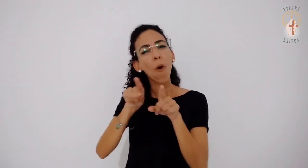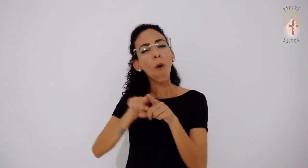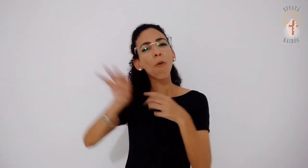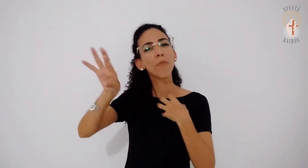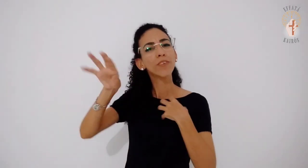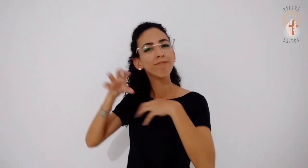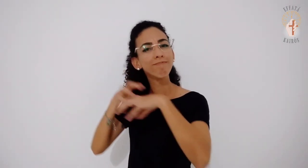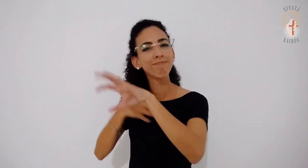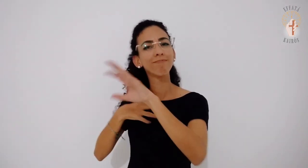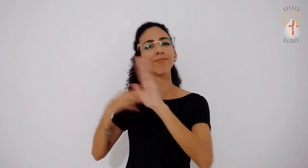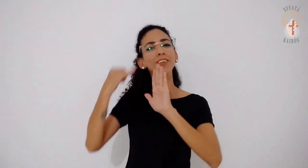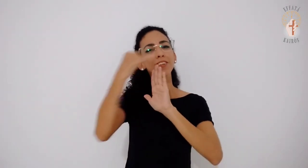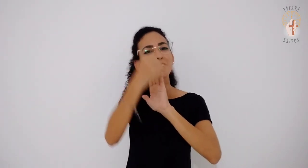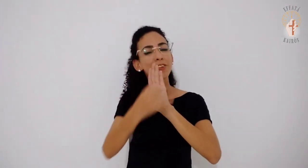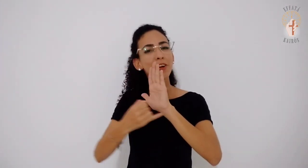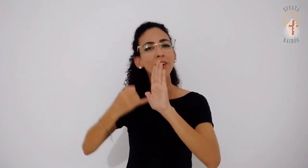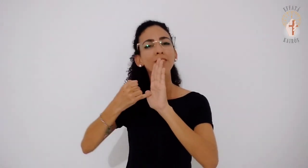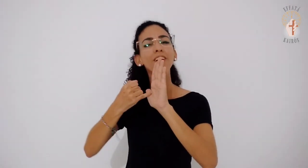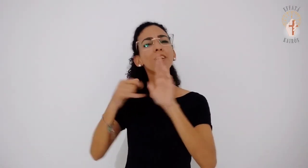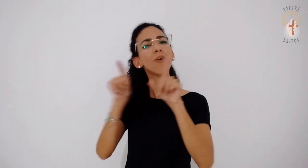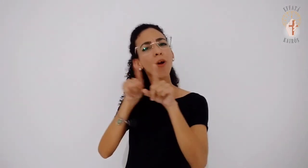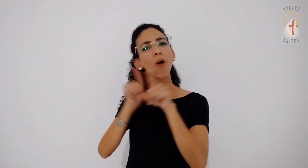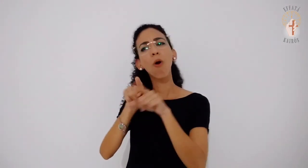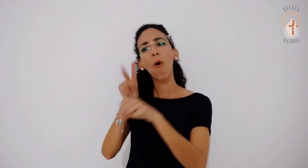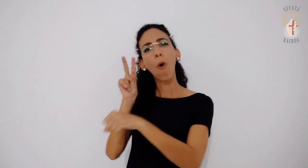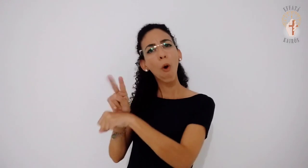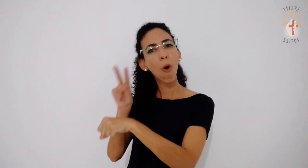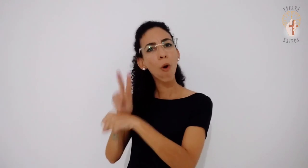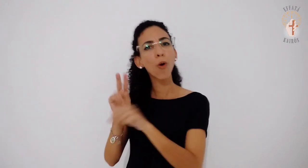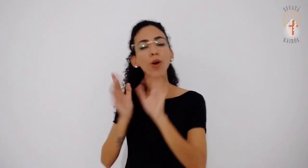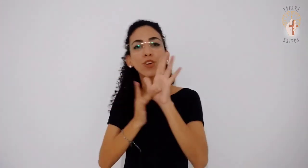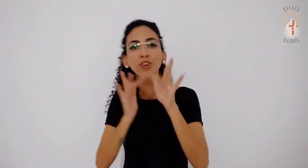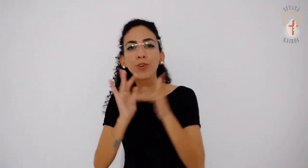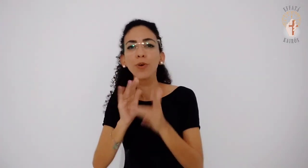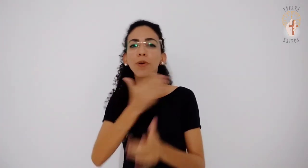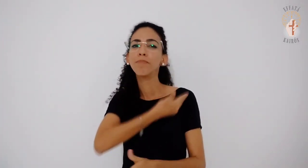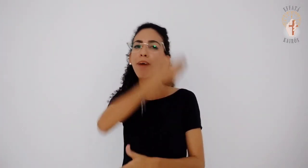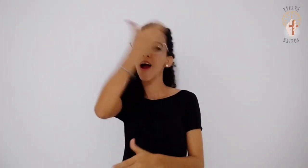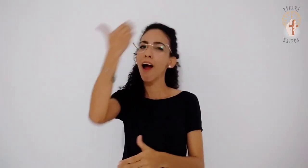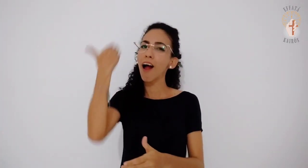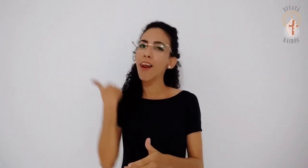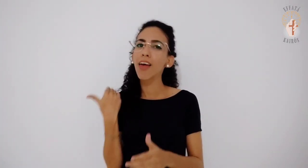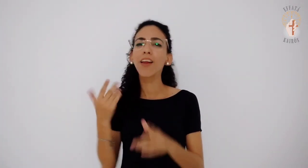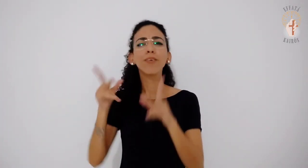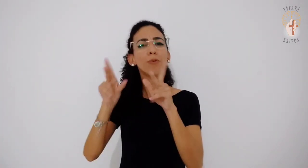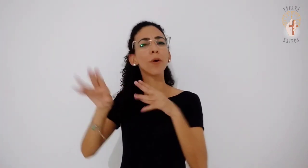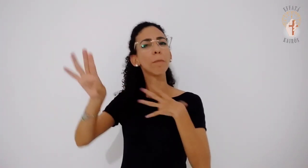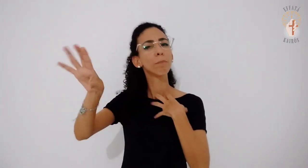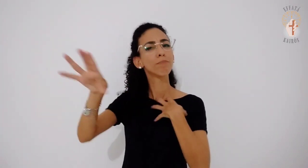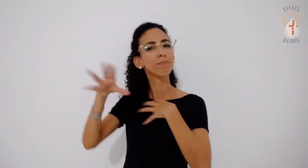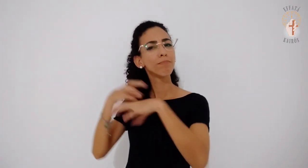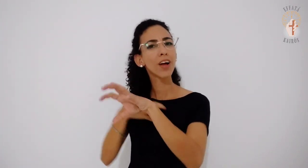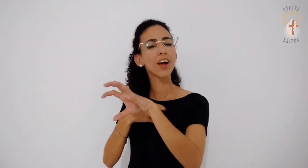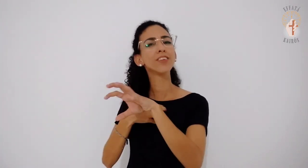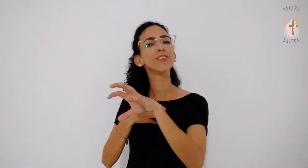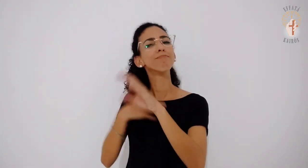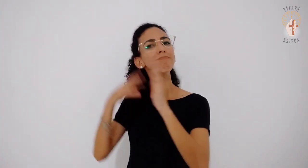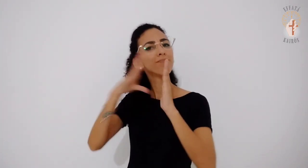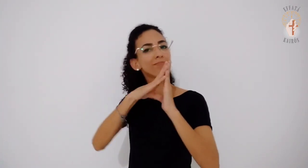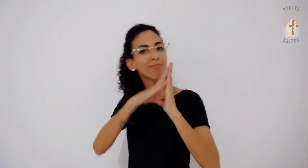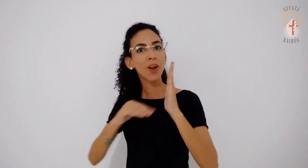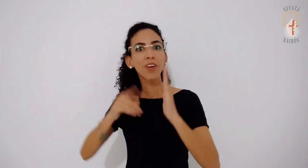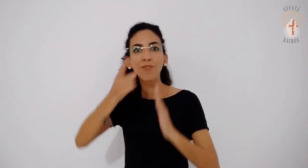We need to empathize with the importance of protecting the Holy Family.